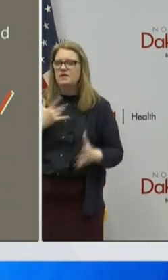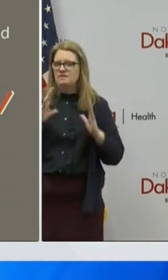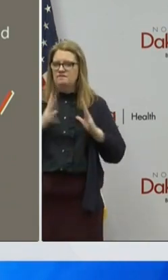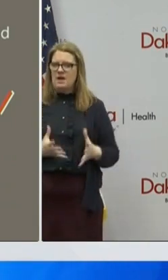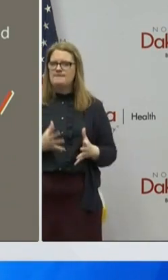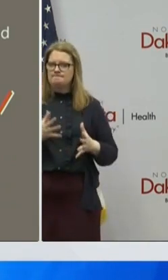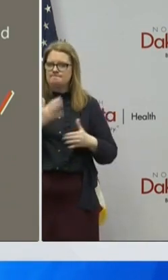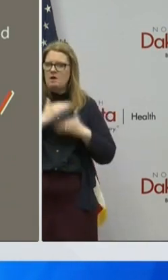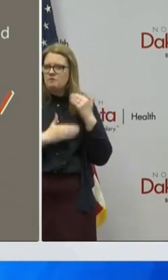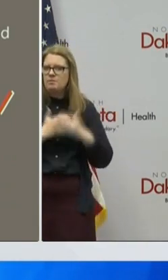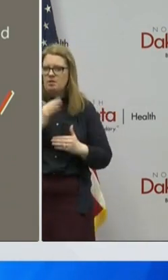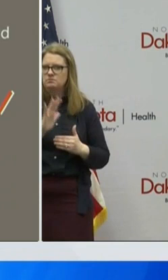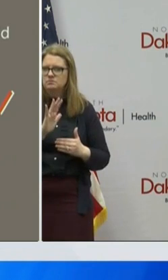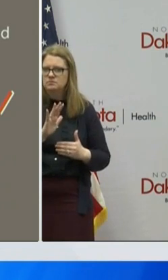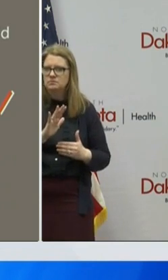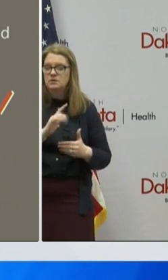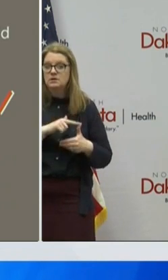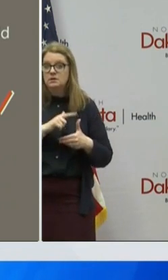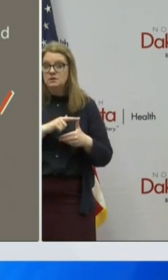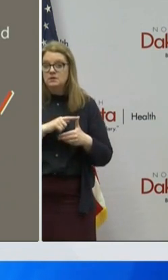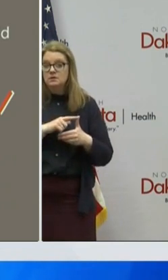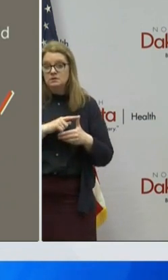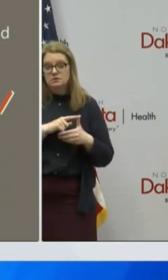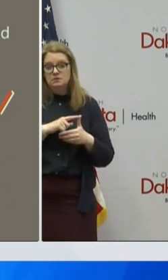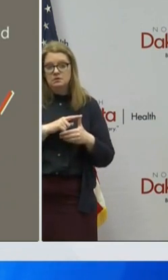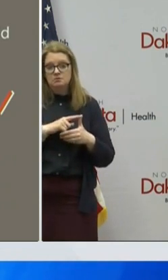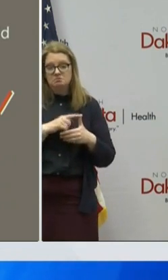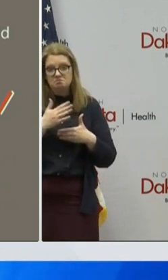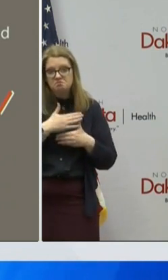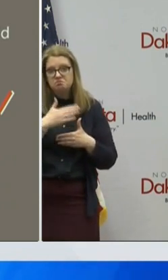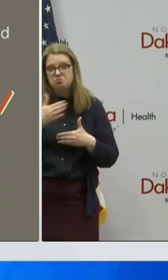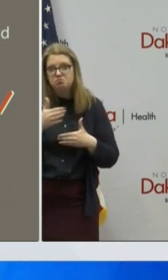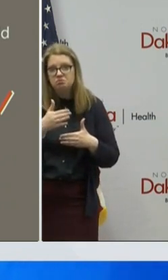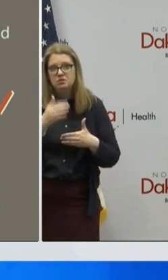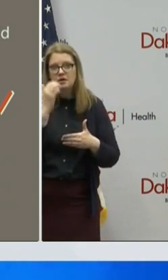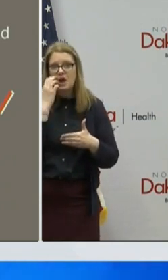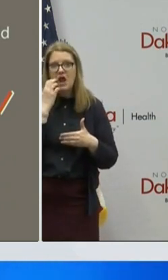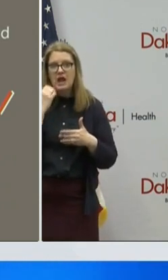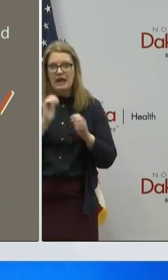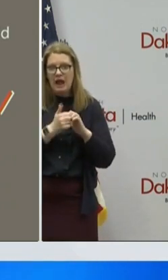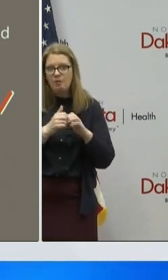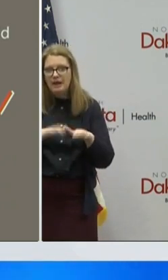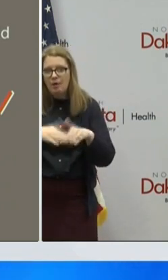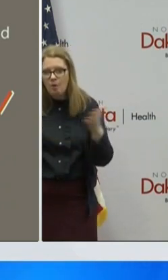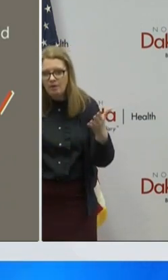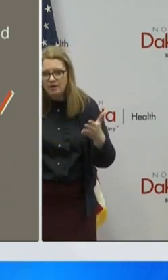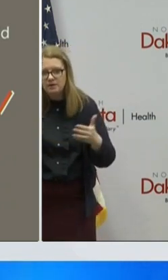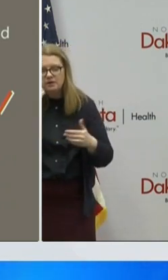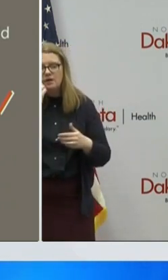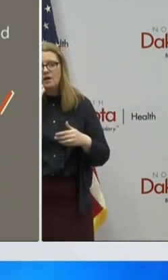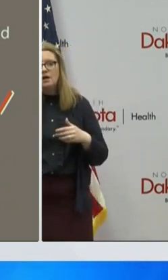THE SURGE PLAN ANNOUNCED LAST WEEK WITH THE HOSPITALIZATION NUMBERS THAT WE ARE IN REALLY GOOD SHAPE FOR THAT ONE.